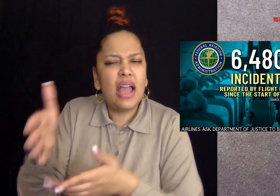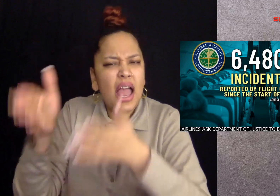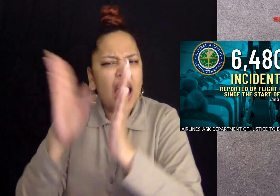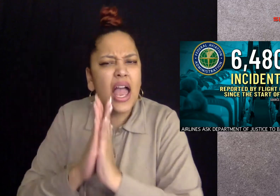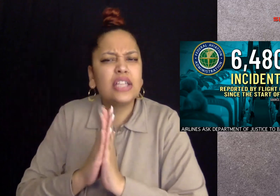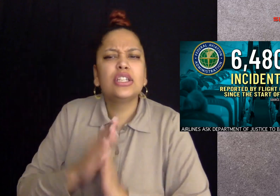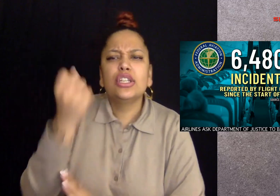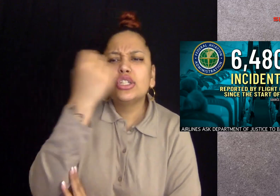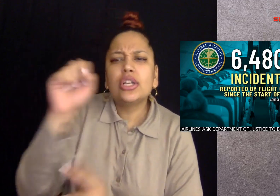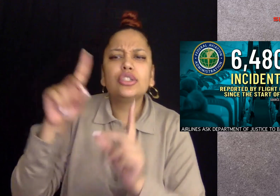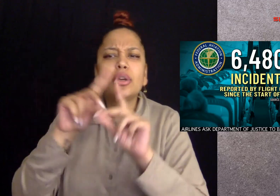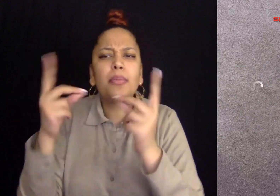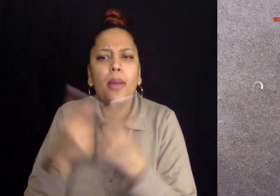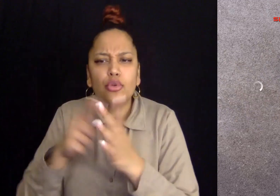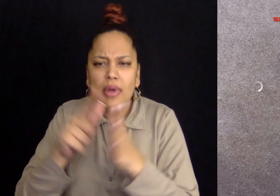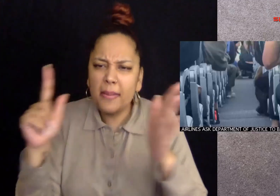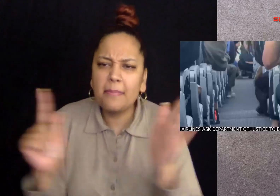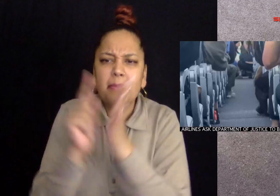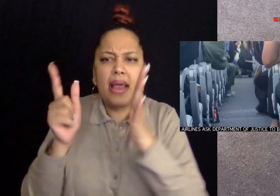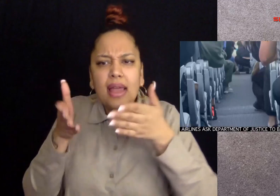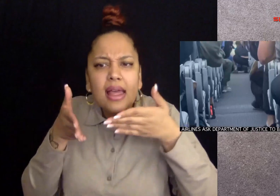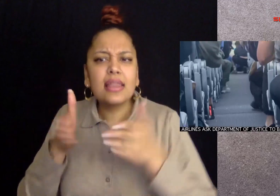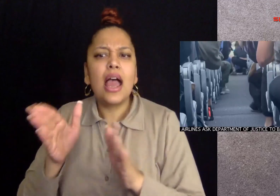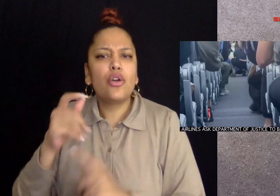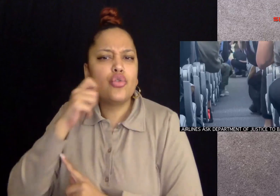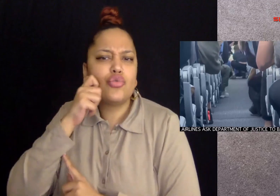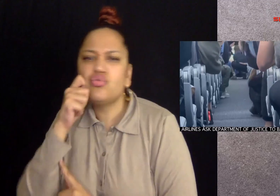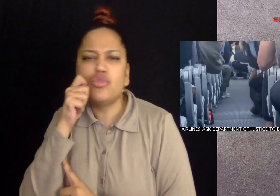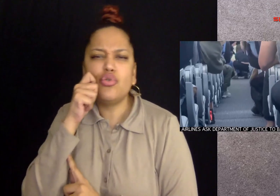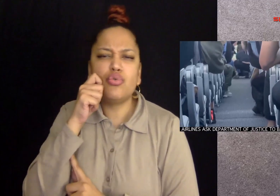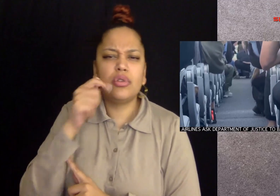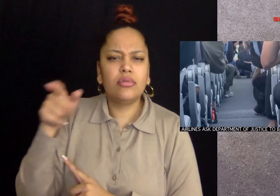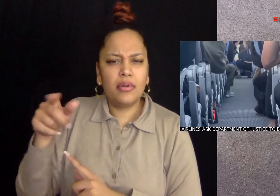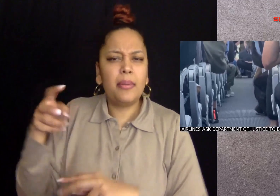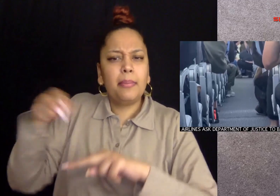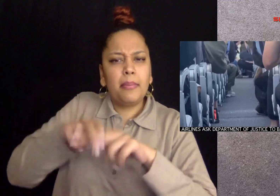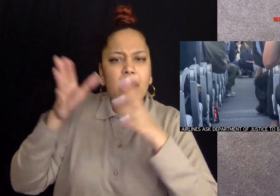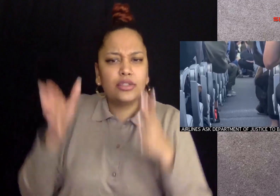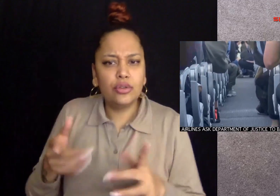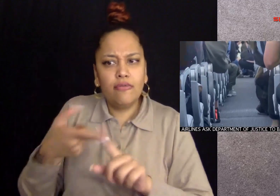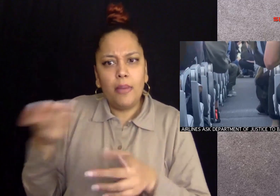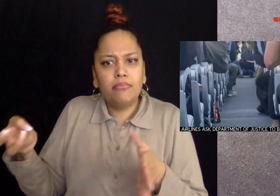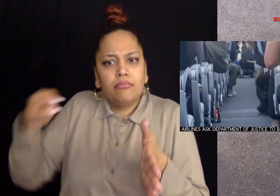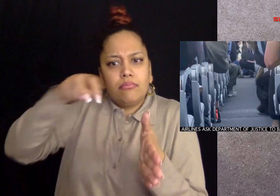of unruly passengers and now some airlines are asking the Justice Department to ban unruly